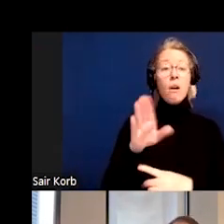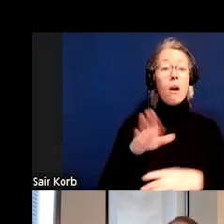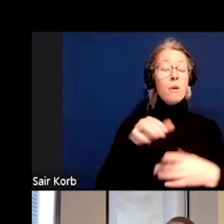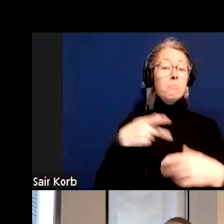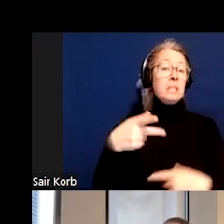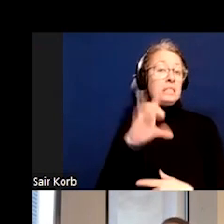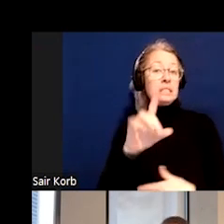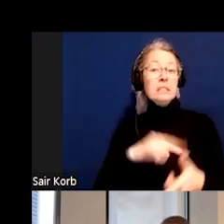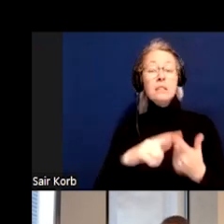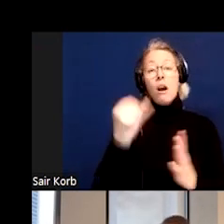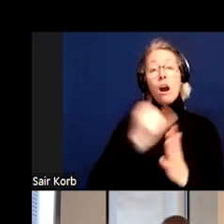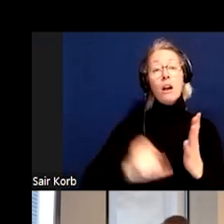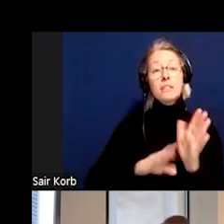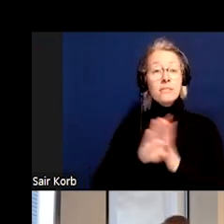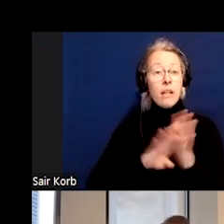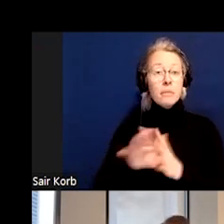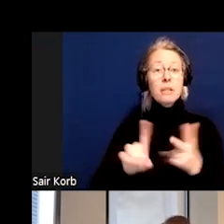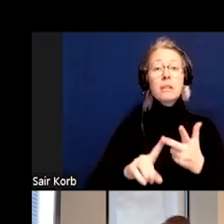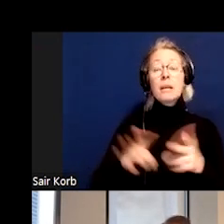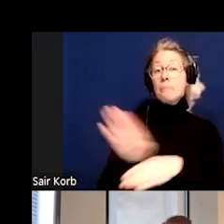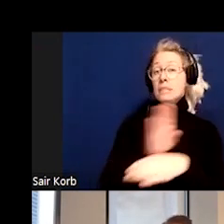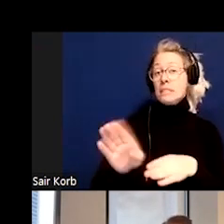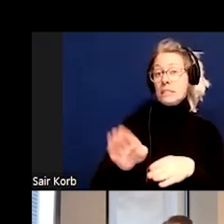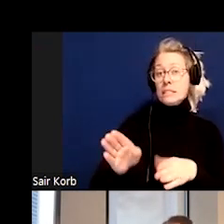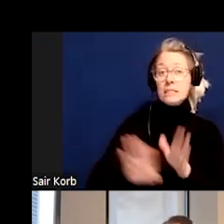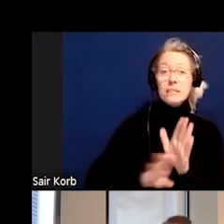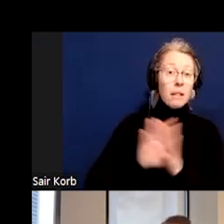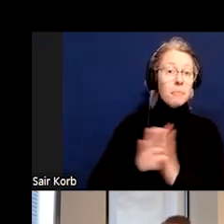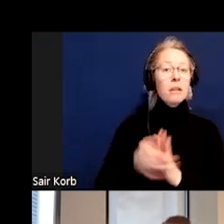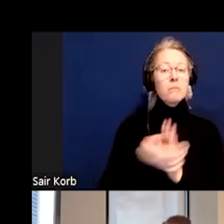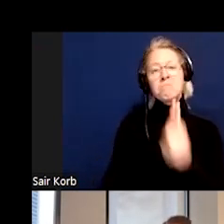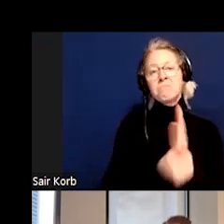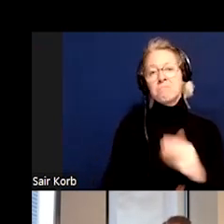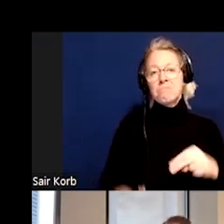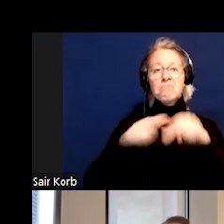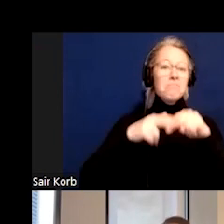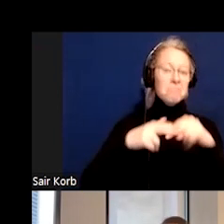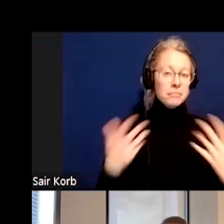and business and career skills development. This program is not intended to support projects